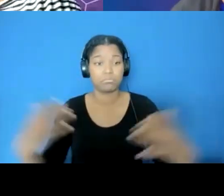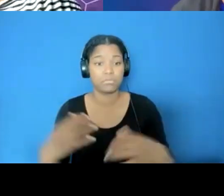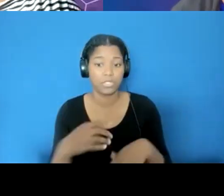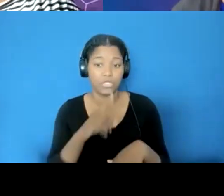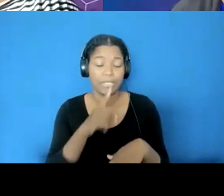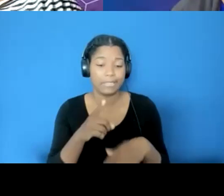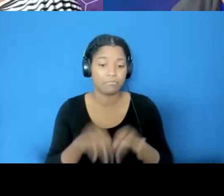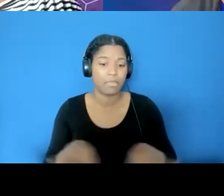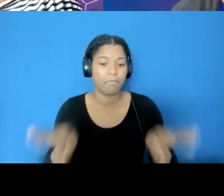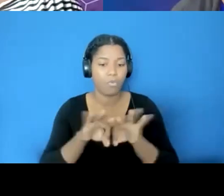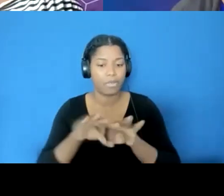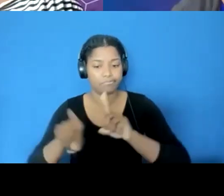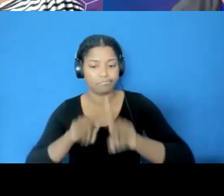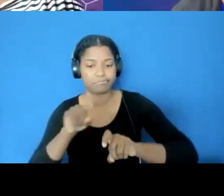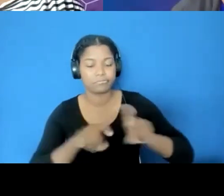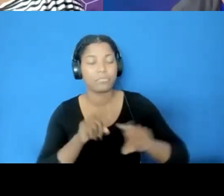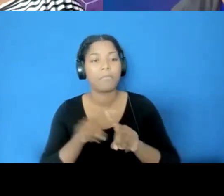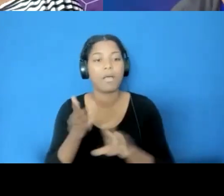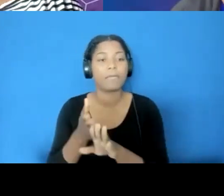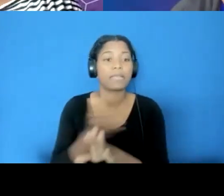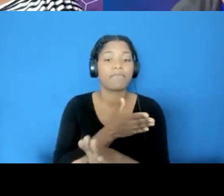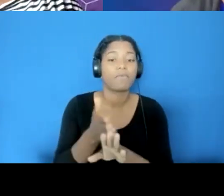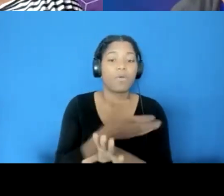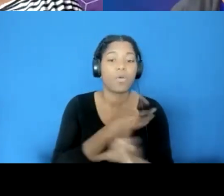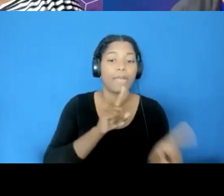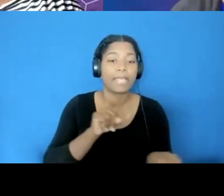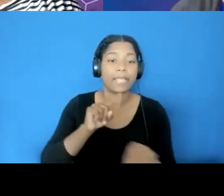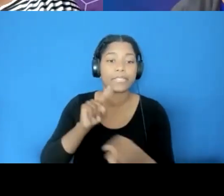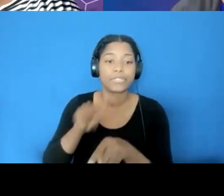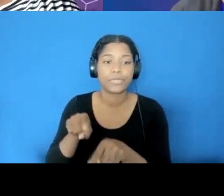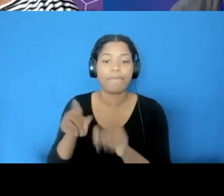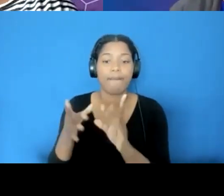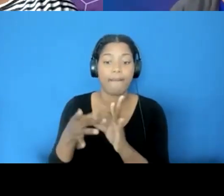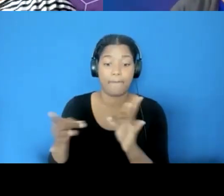But before we do that, I just want to make a couple of comments about questions.